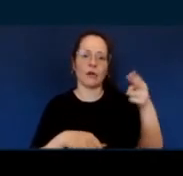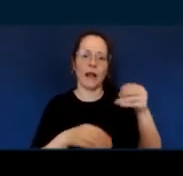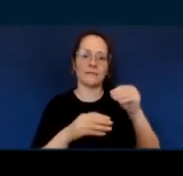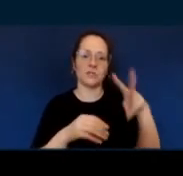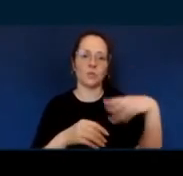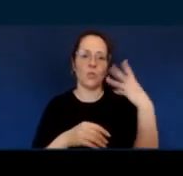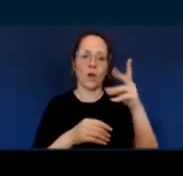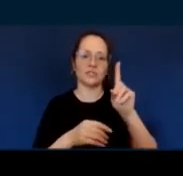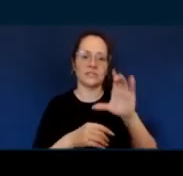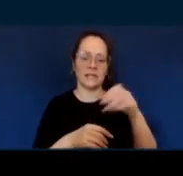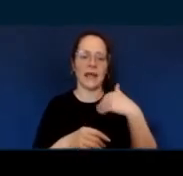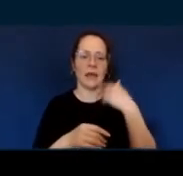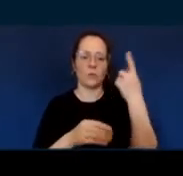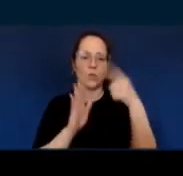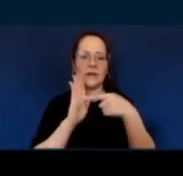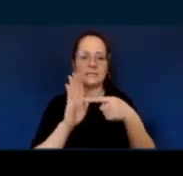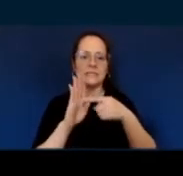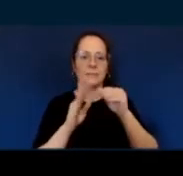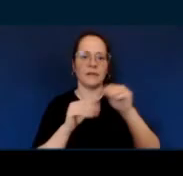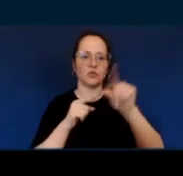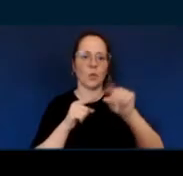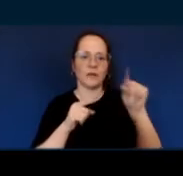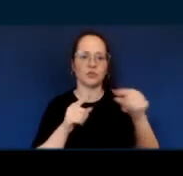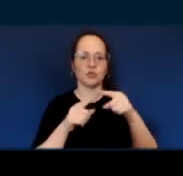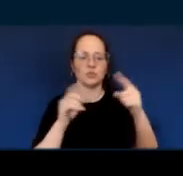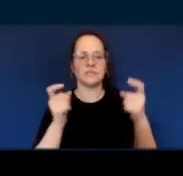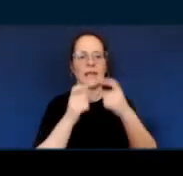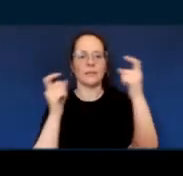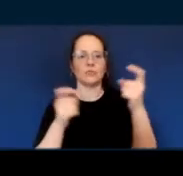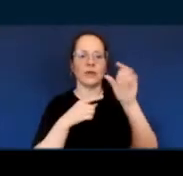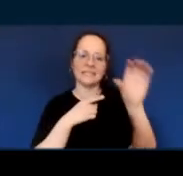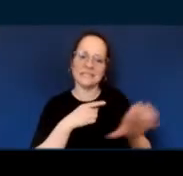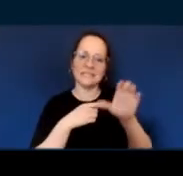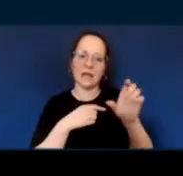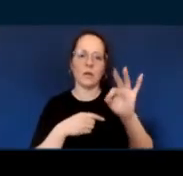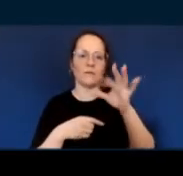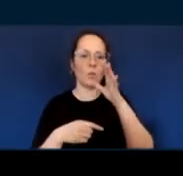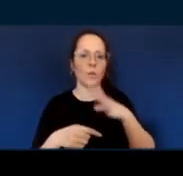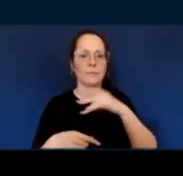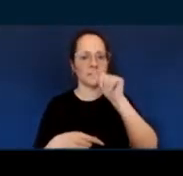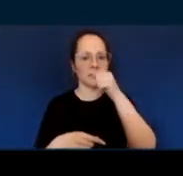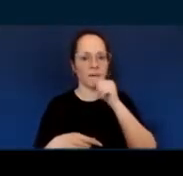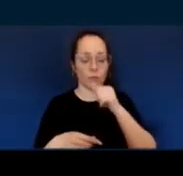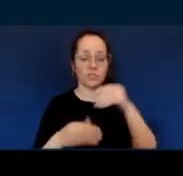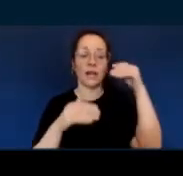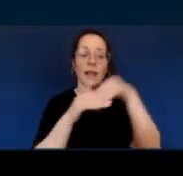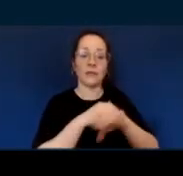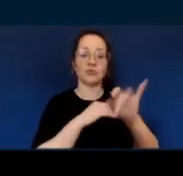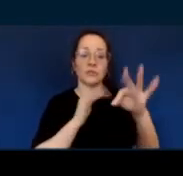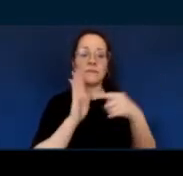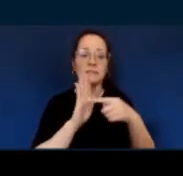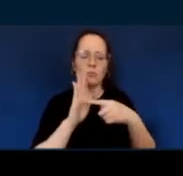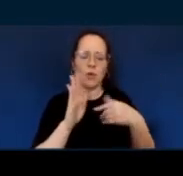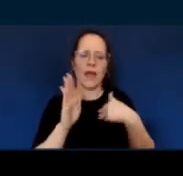IN 2020 TO CELEBRATE THE CENTENNIAL WOMEN'S SUFFRAGE, AT THE ENTRANCE OF THE EXHIBIT, THEY HAD A PHOTOGRAPH FROM THE